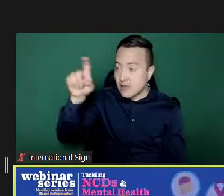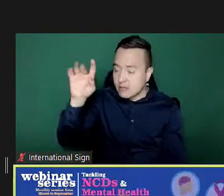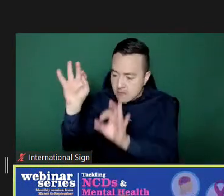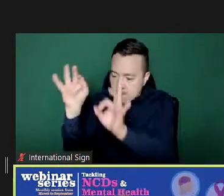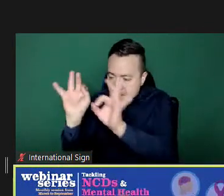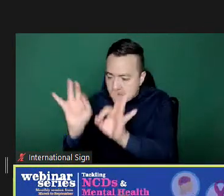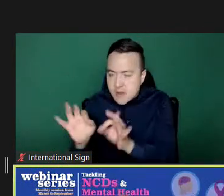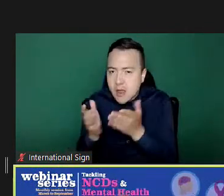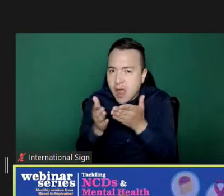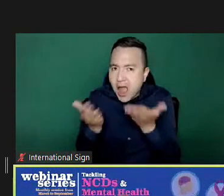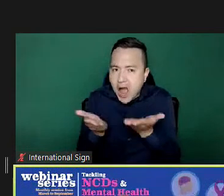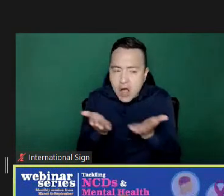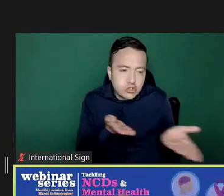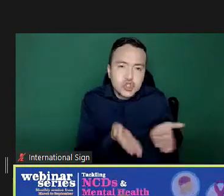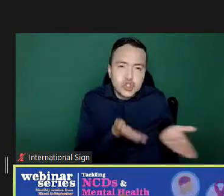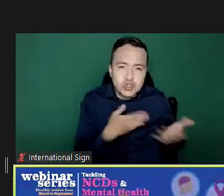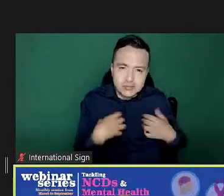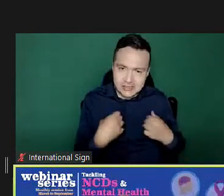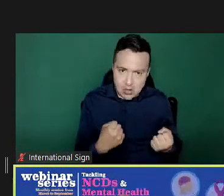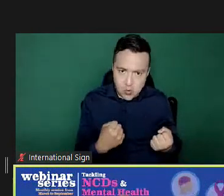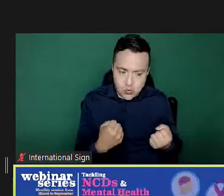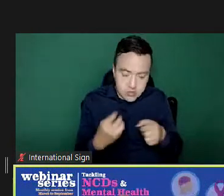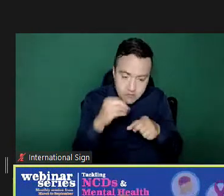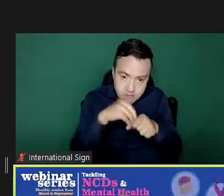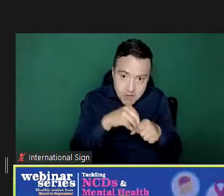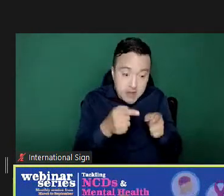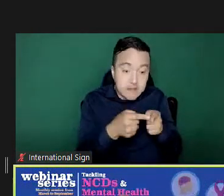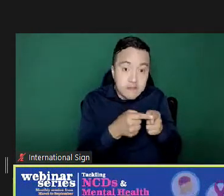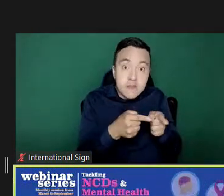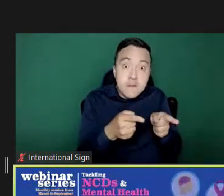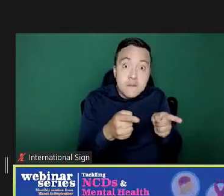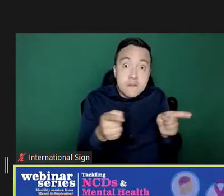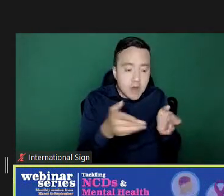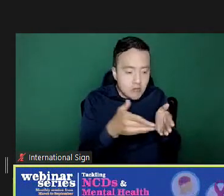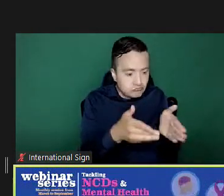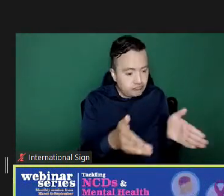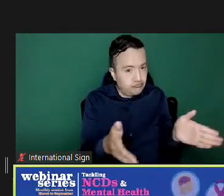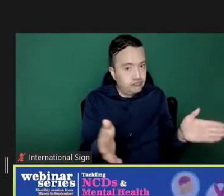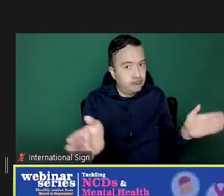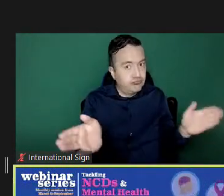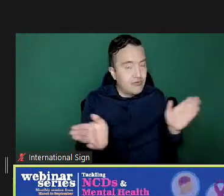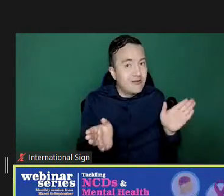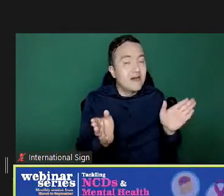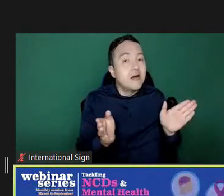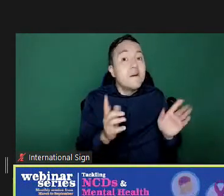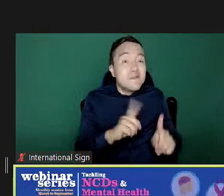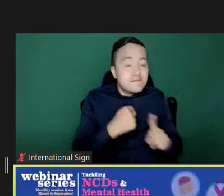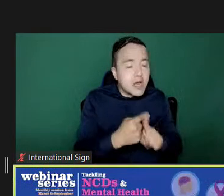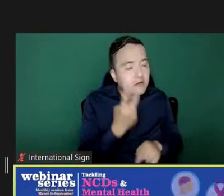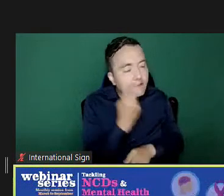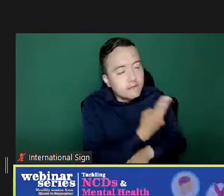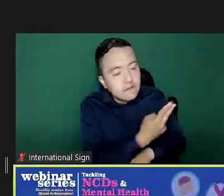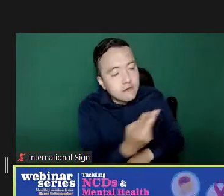And I think that's a really critical point. There must also be strengthened leadership capacity of the ministries